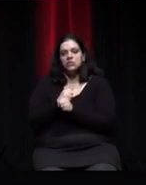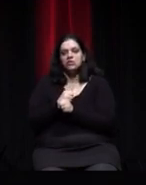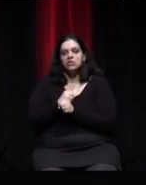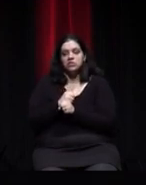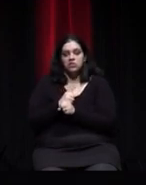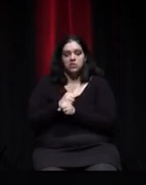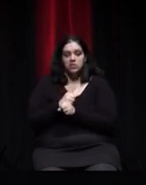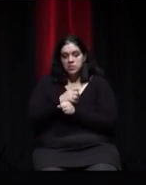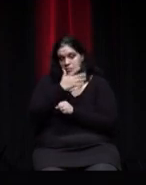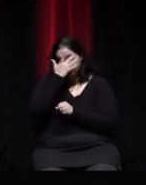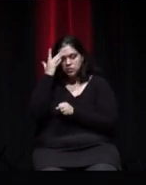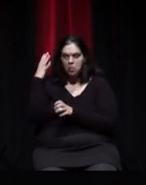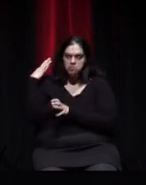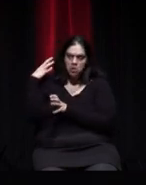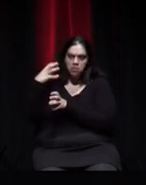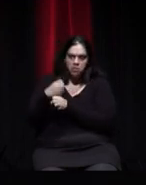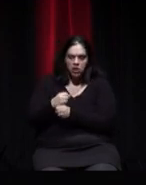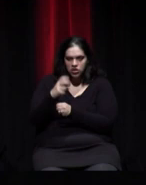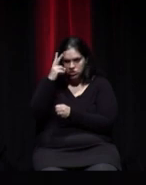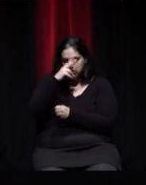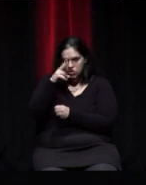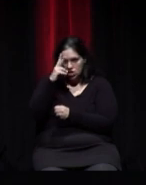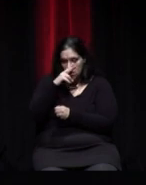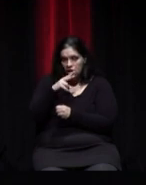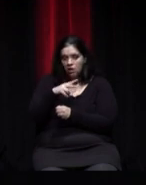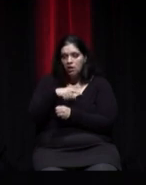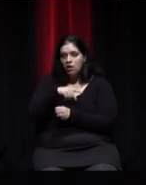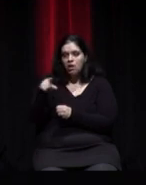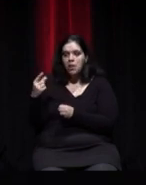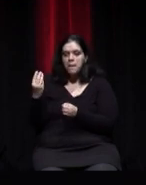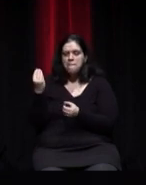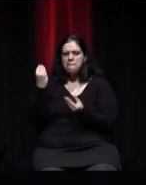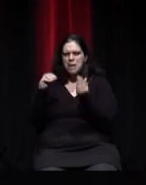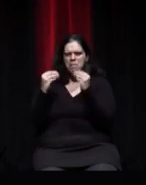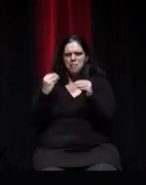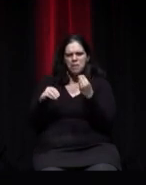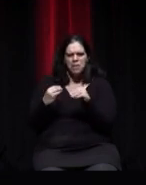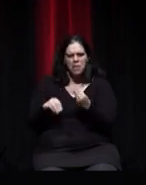with this history behind them, the issue political opinions.